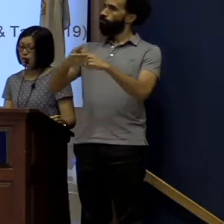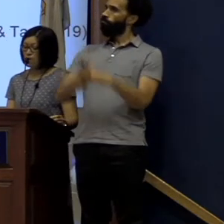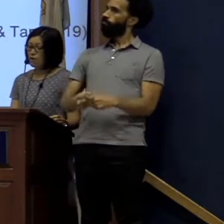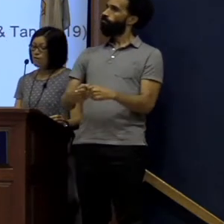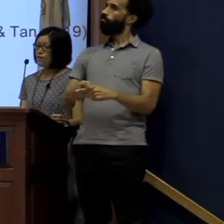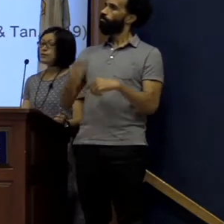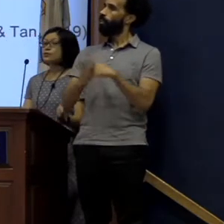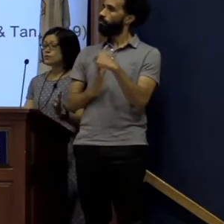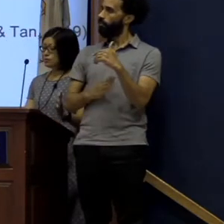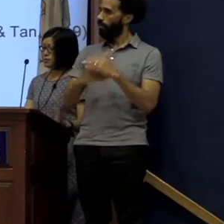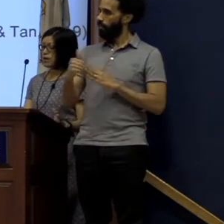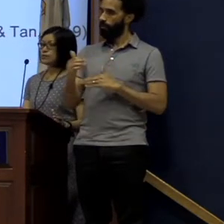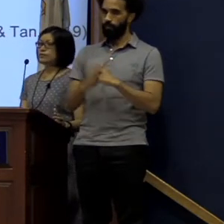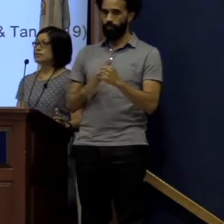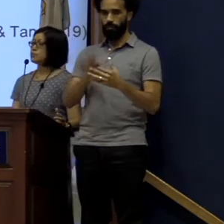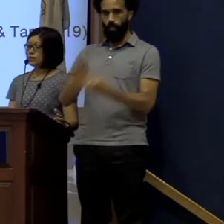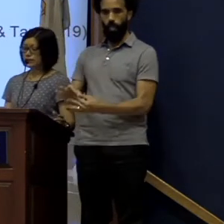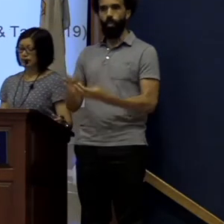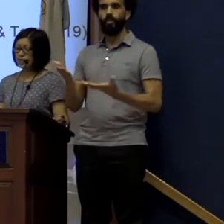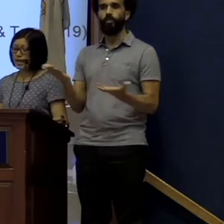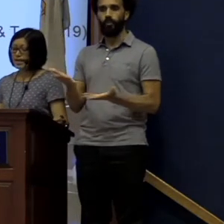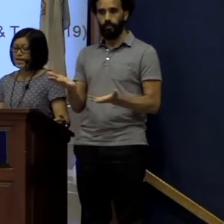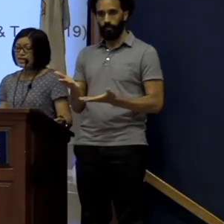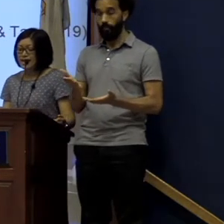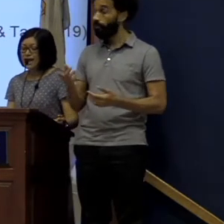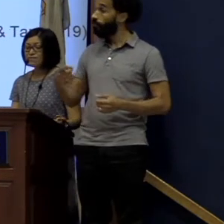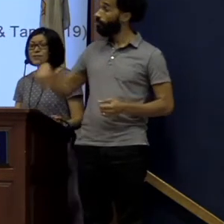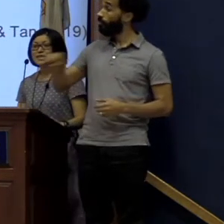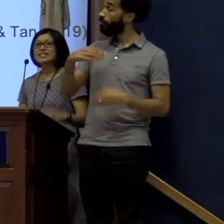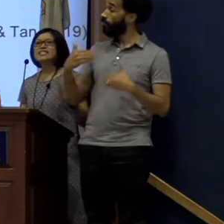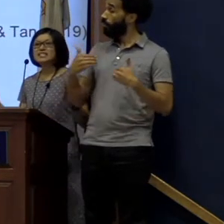For the youth we worked with in the stories I have shared they have created stuff